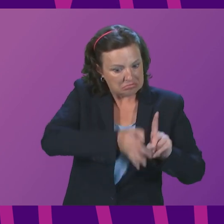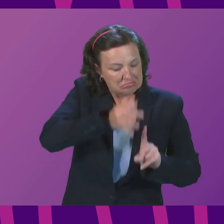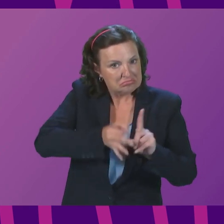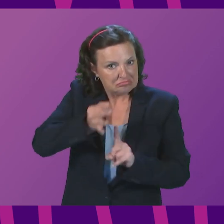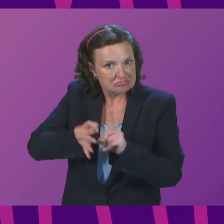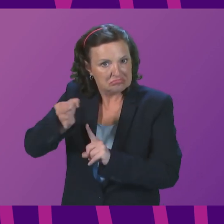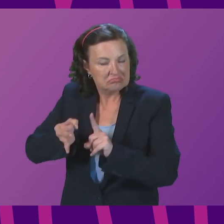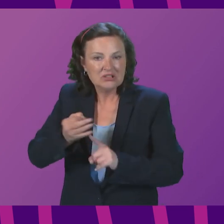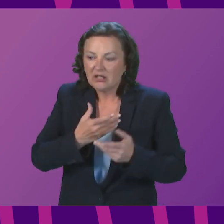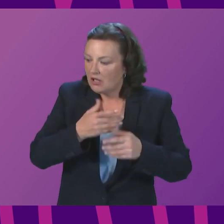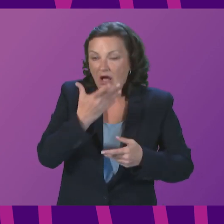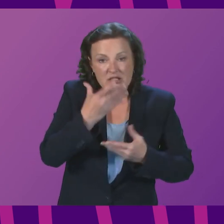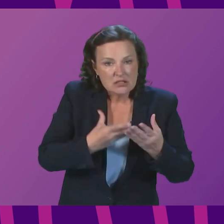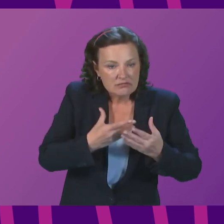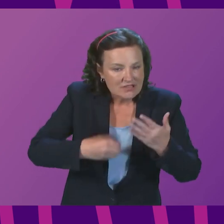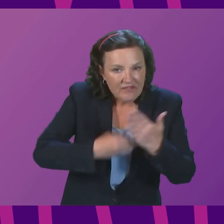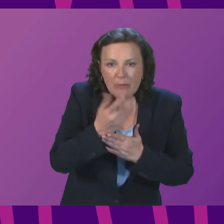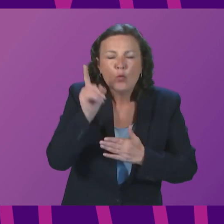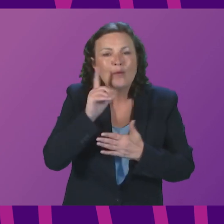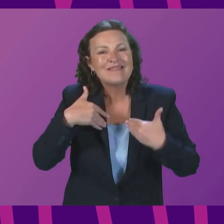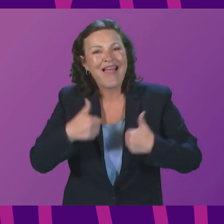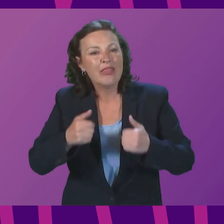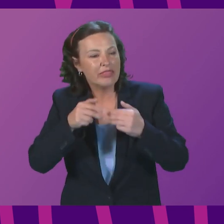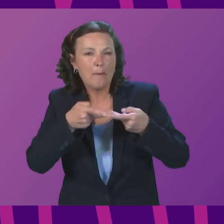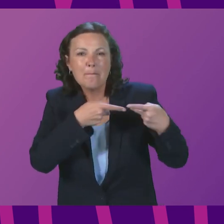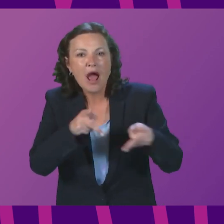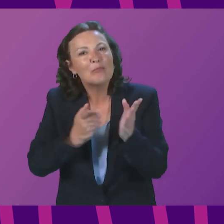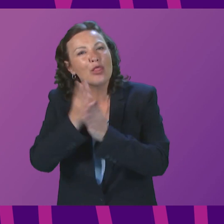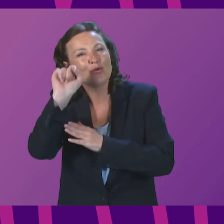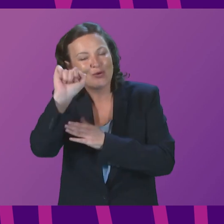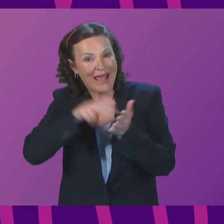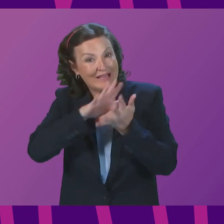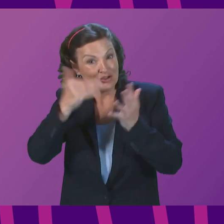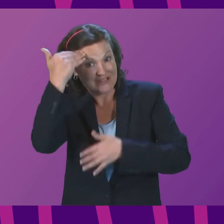The development of the women’s health platform on NHS Inform is an important source of information,